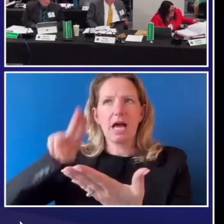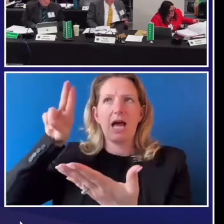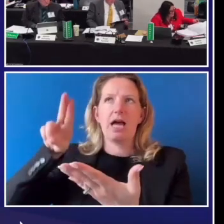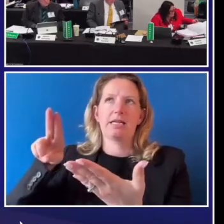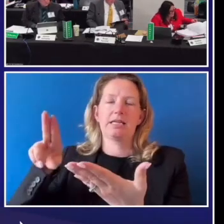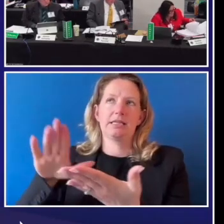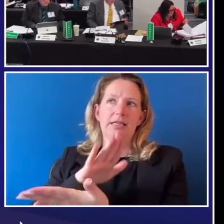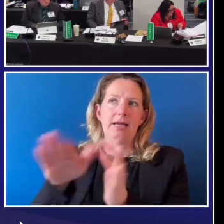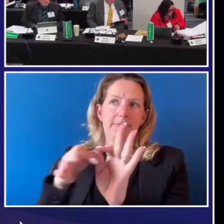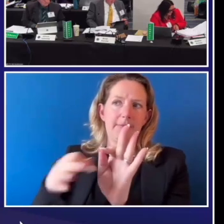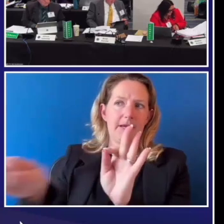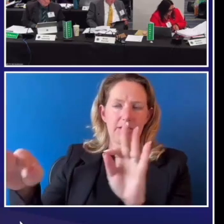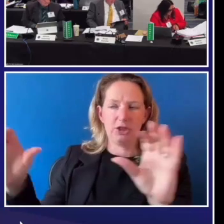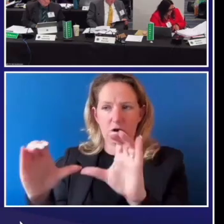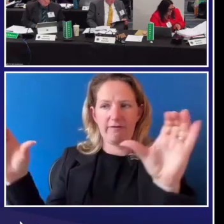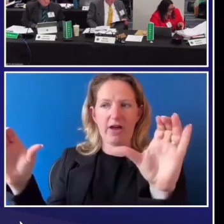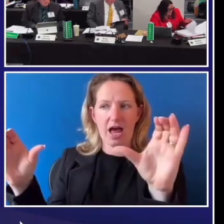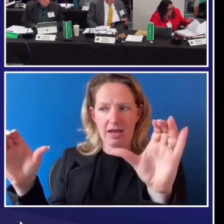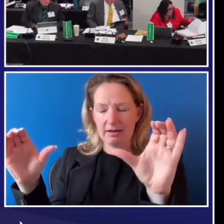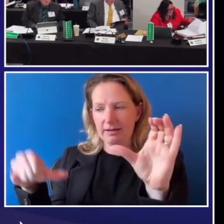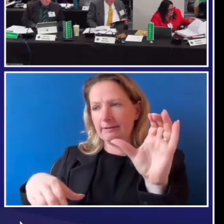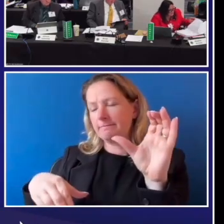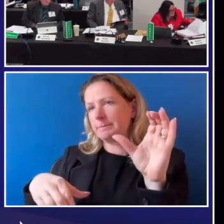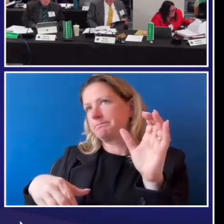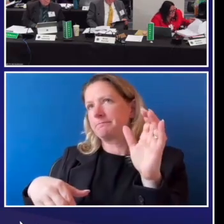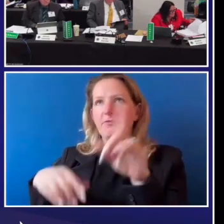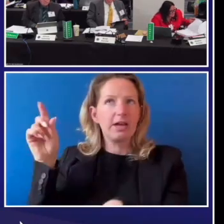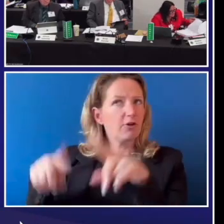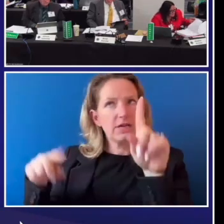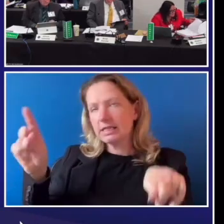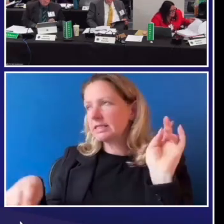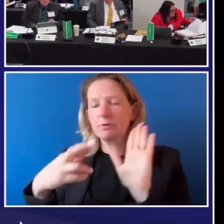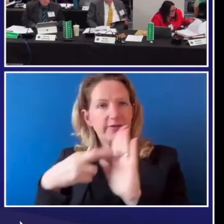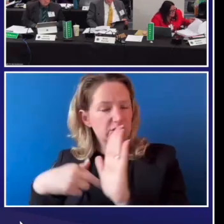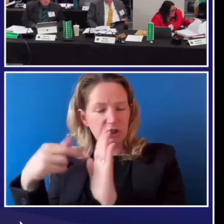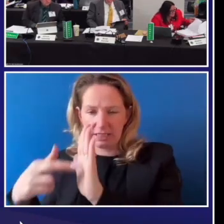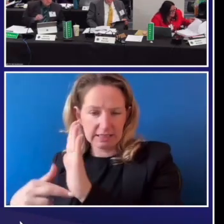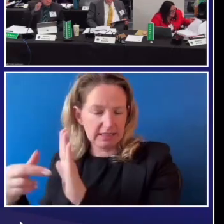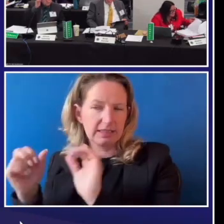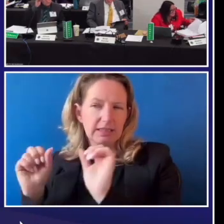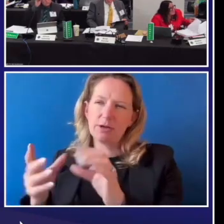um, various provisions, can you talk a little bit about why you see that as necessary,